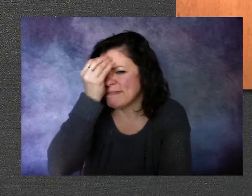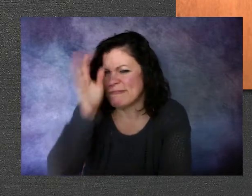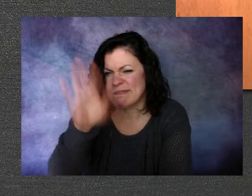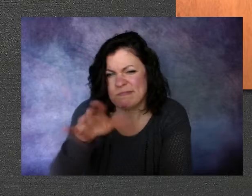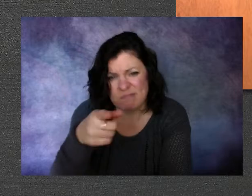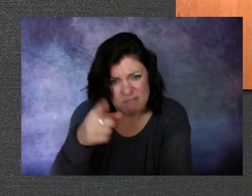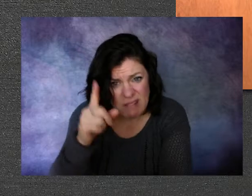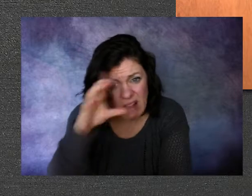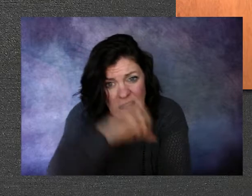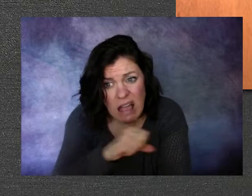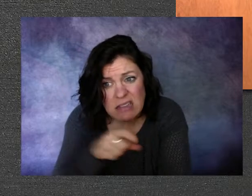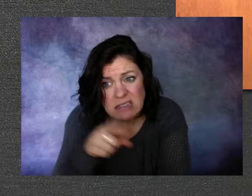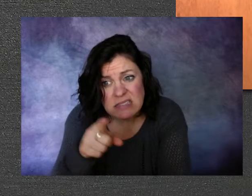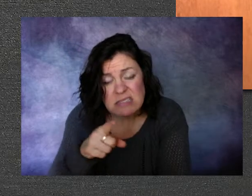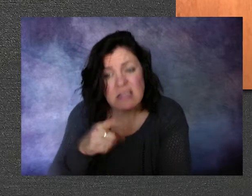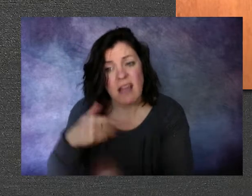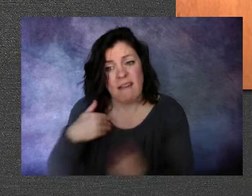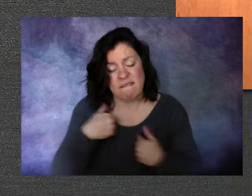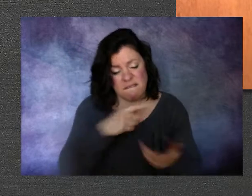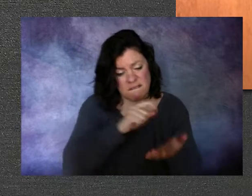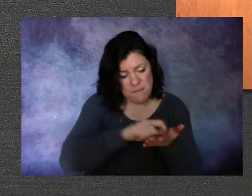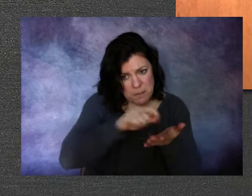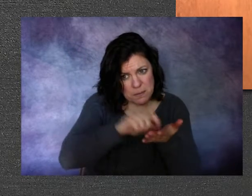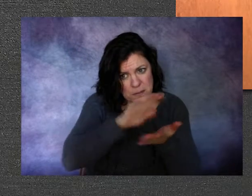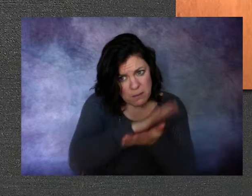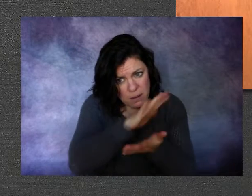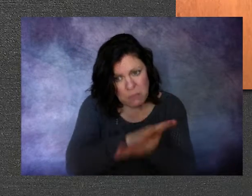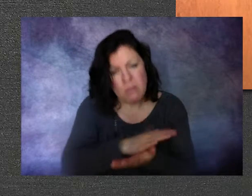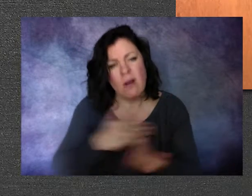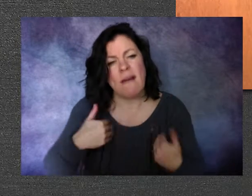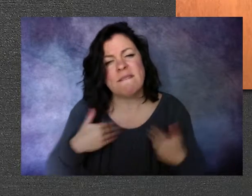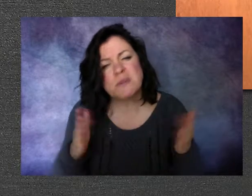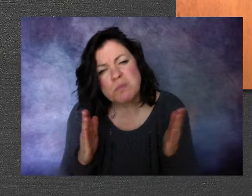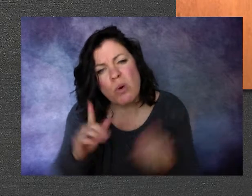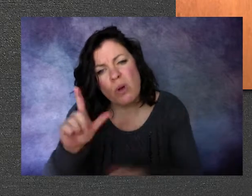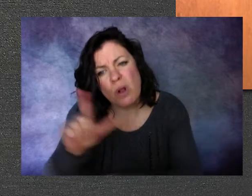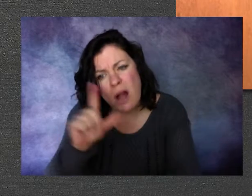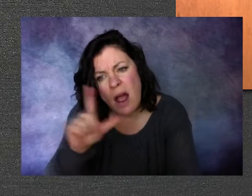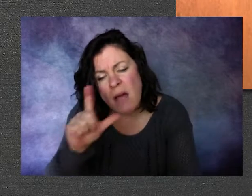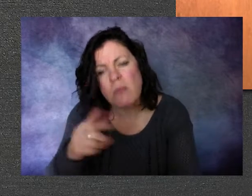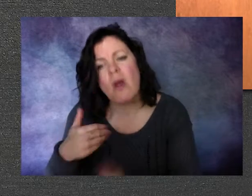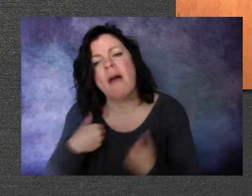Do you have any guesses, friends? You would need a paper and pencil, there's a library there,